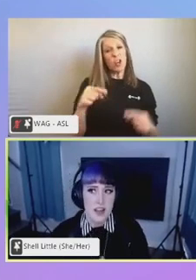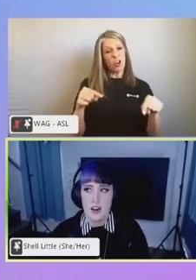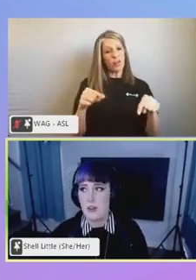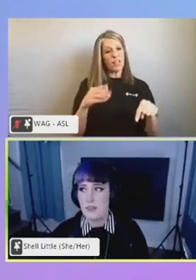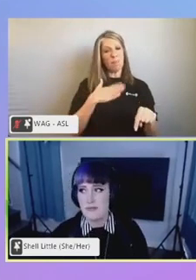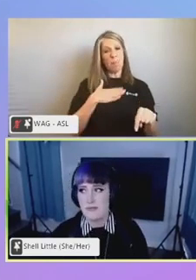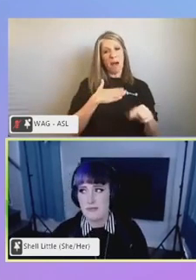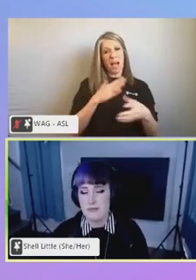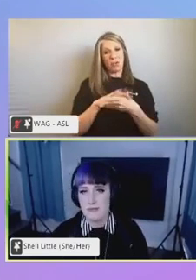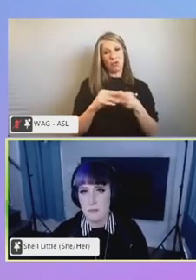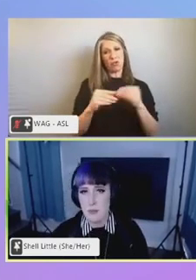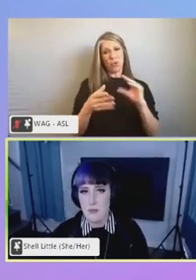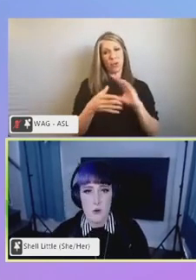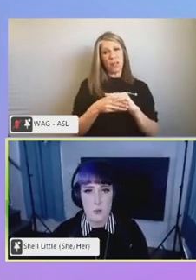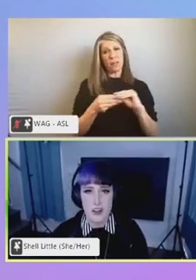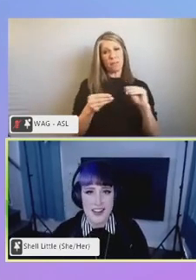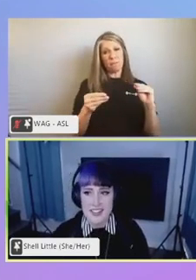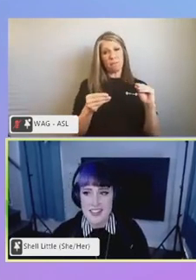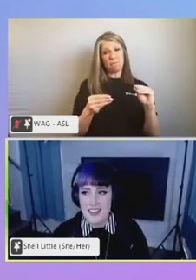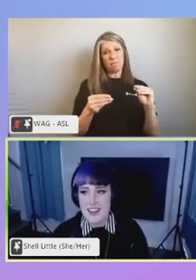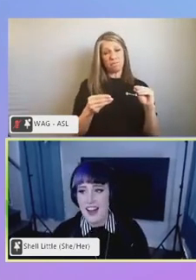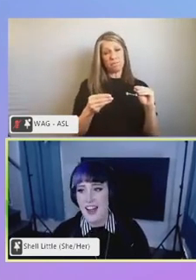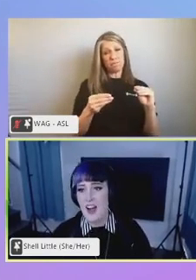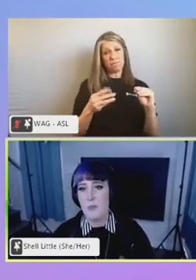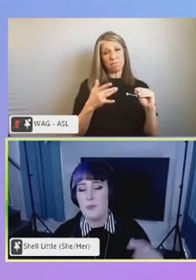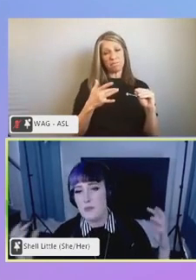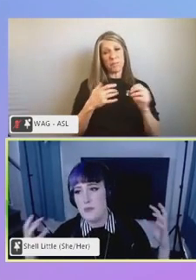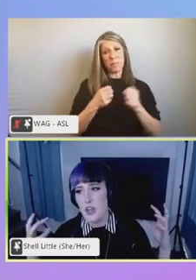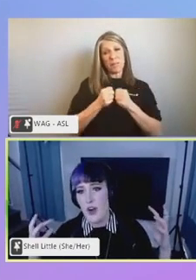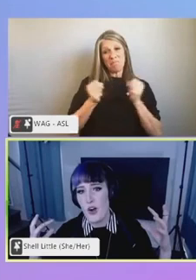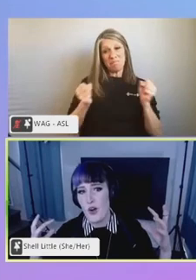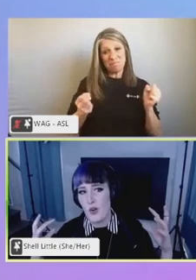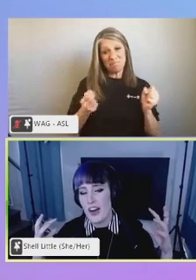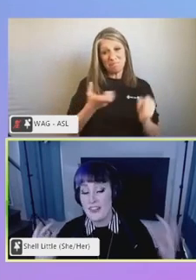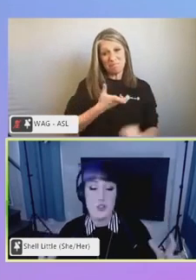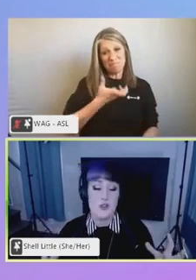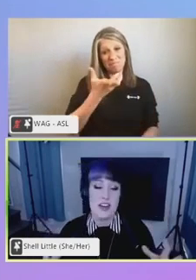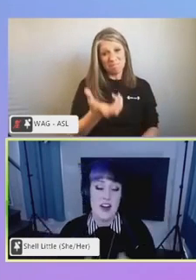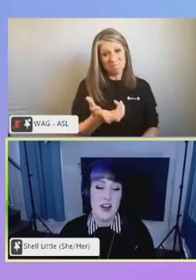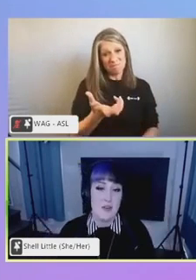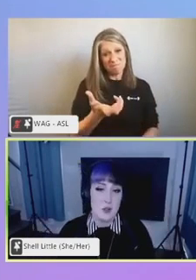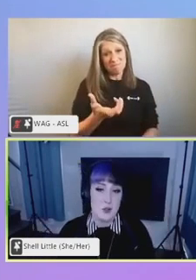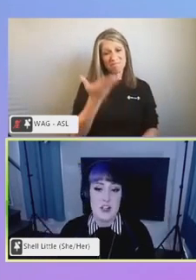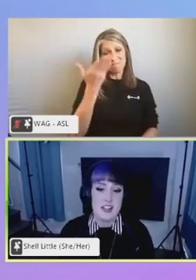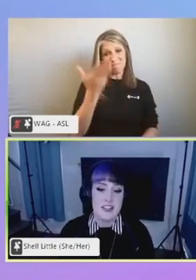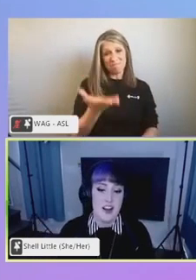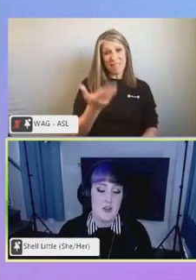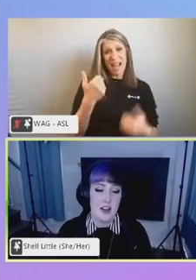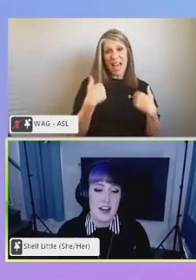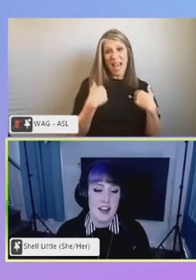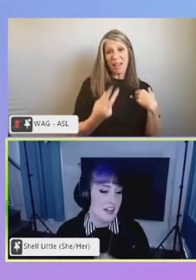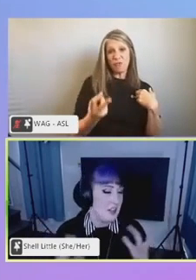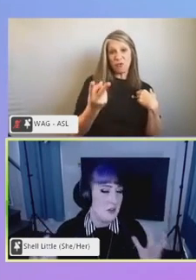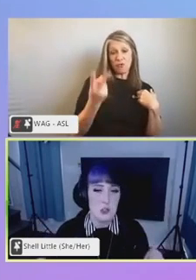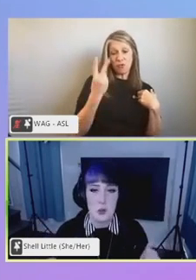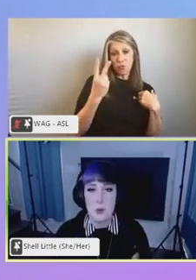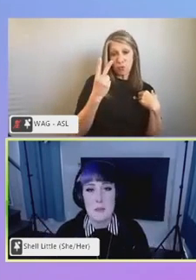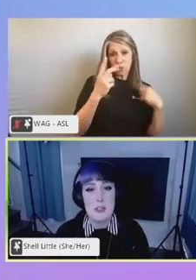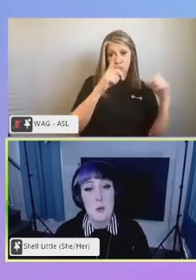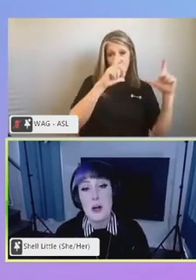Oh, my gosh. Is the one I'm really nervous about. This is a little bit about my story just to, I don't know, beach volleyball,